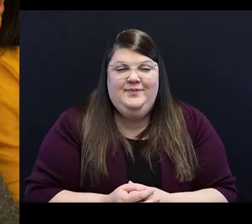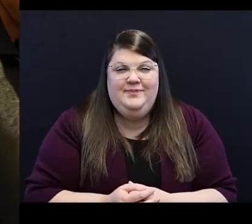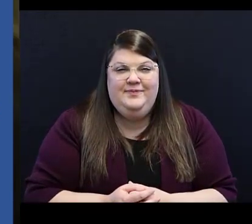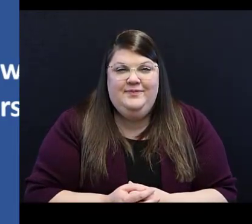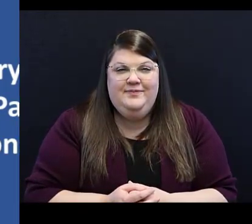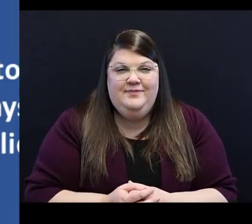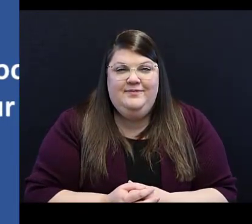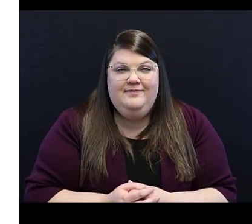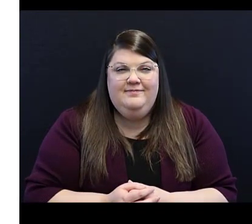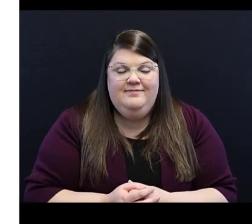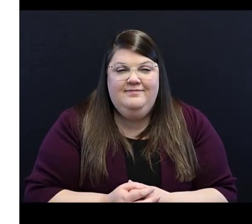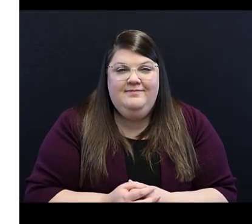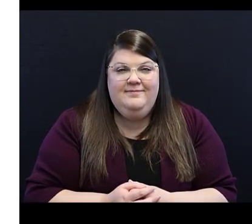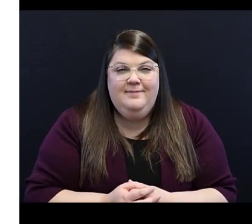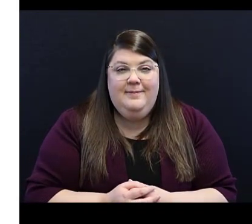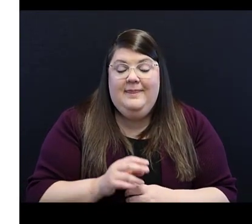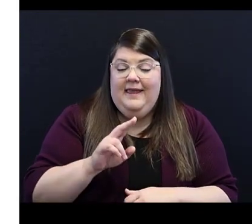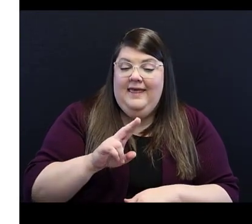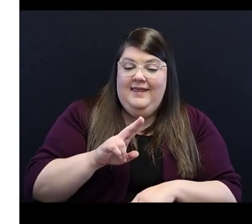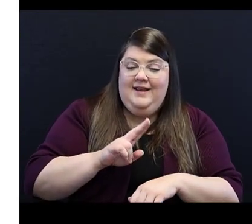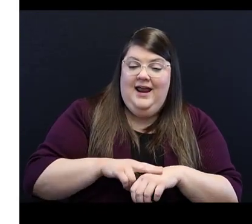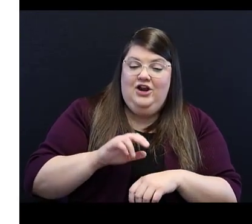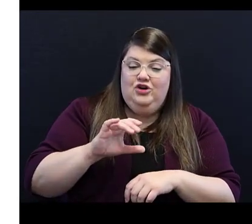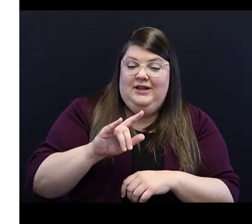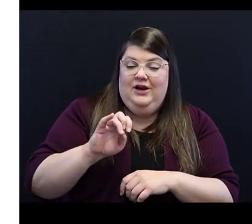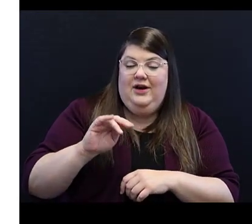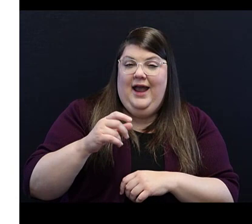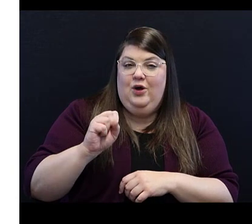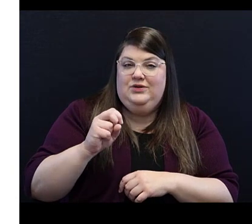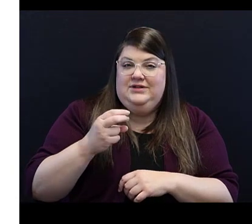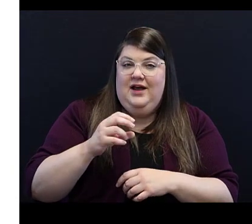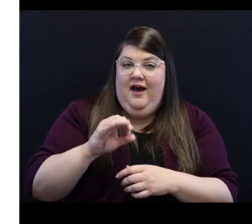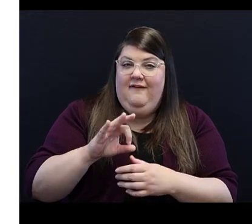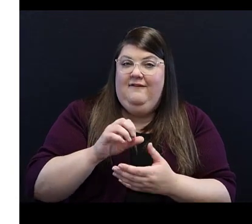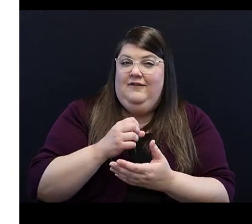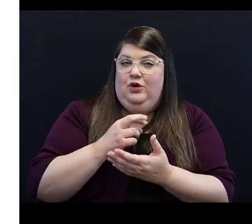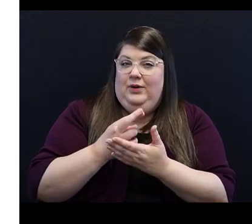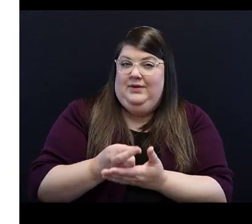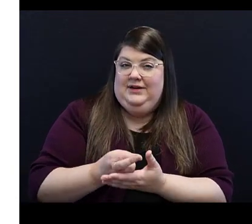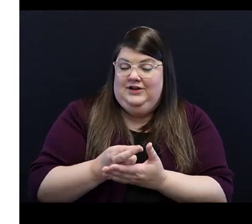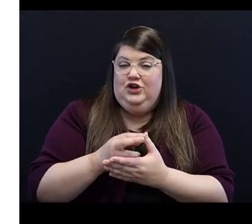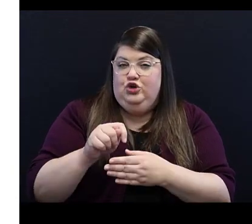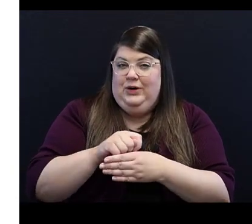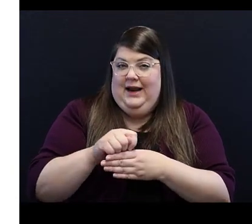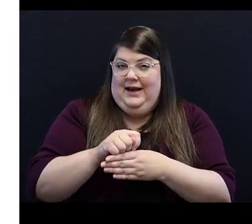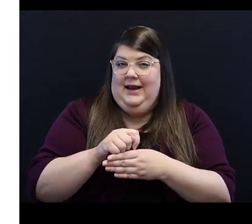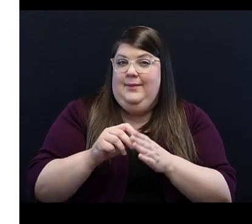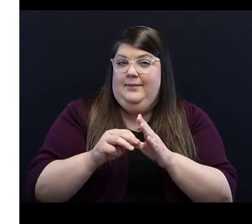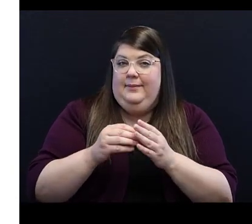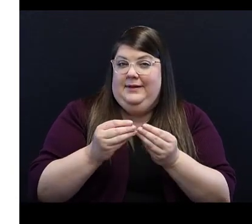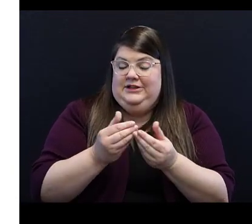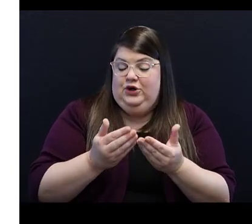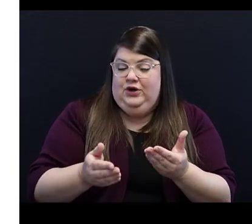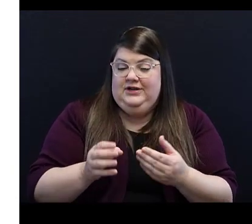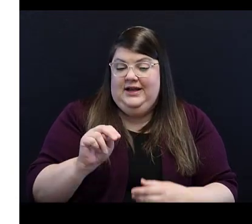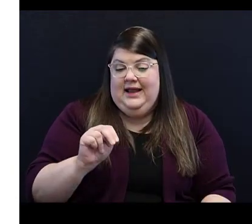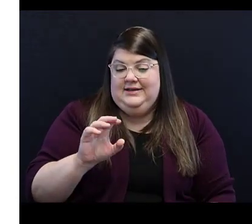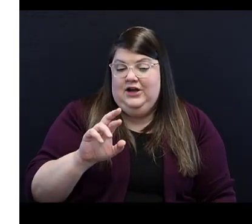The National Clearinghouse of Rehabilitation Training Materials (NCRTM) is maintained by